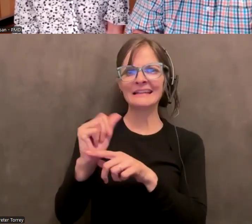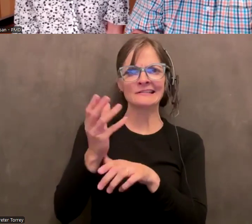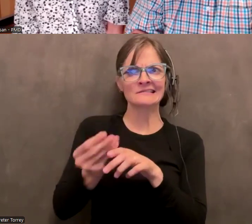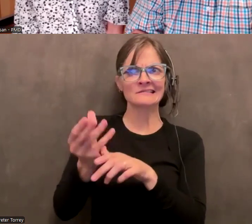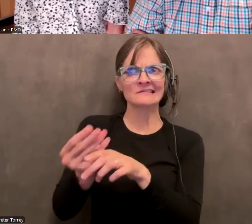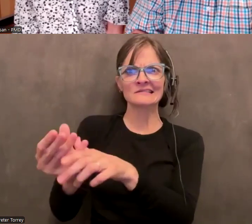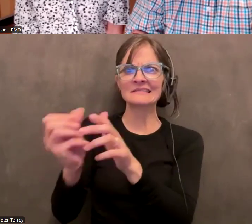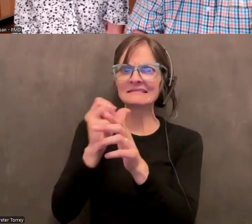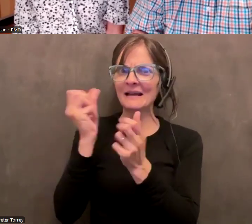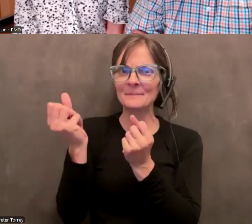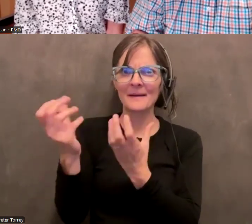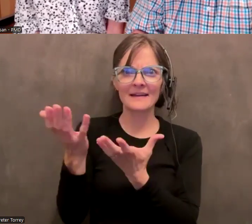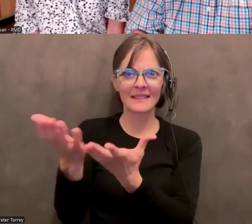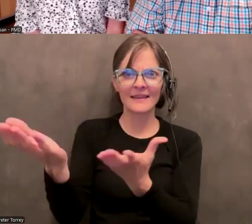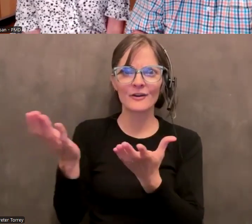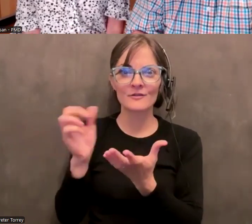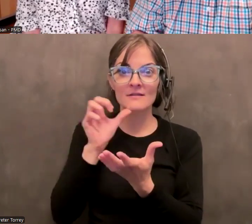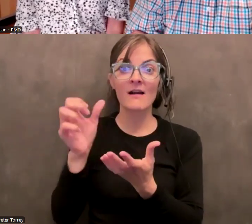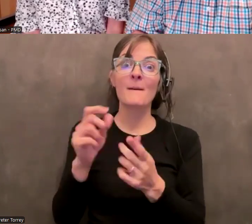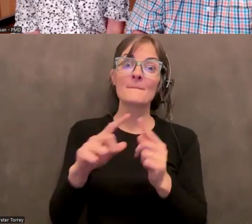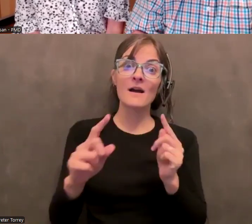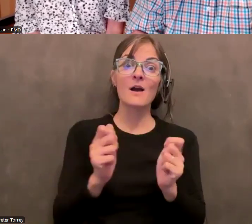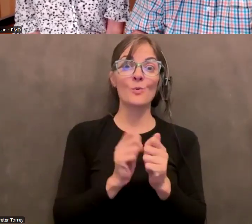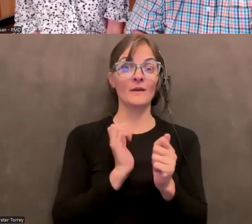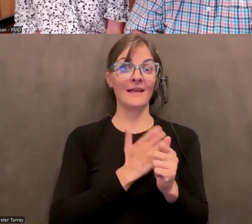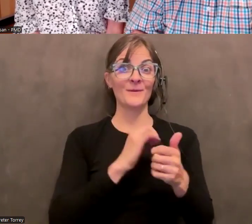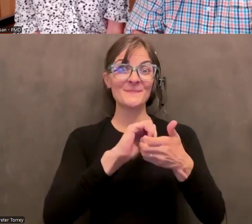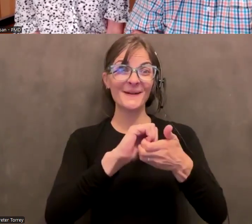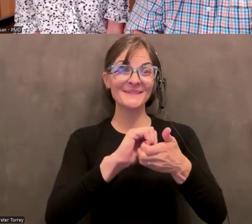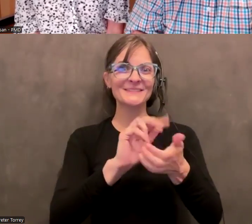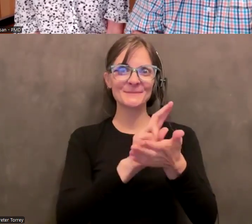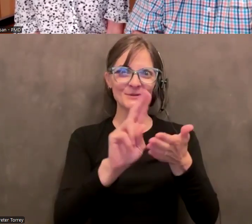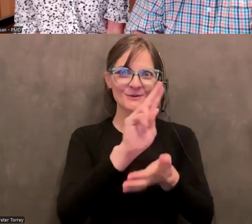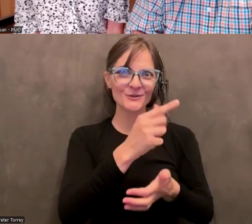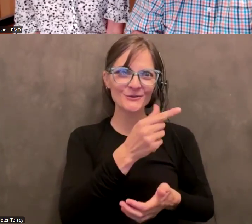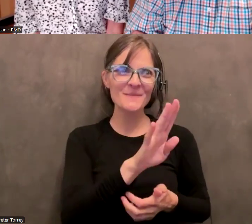and some of all of our other partnerships, we're going to create some curriculum for that group